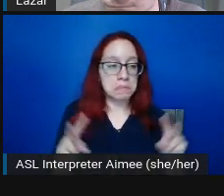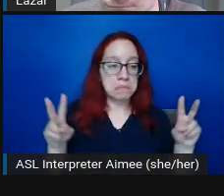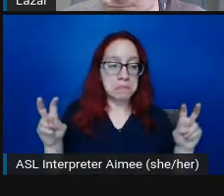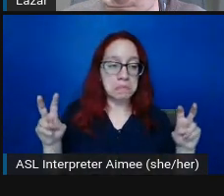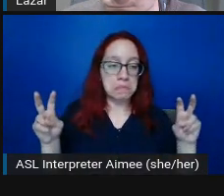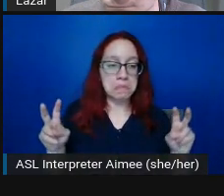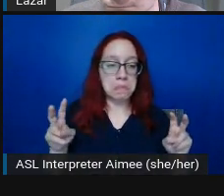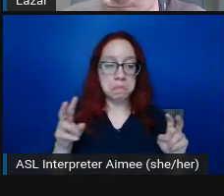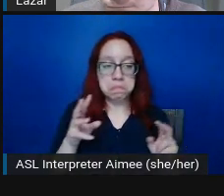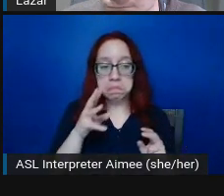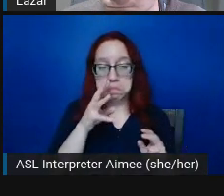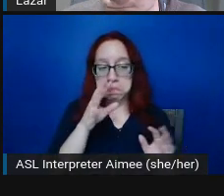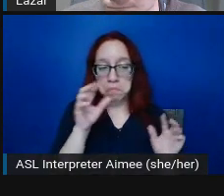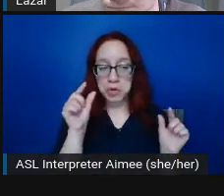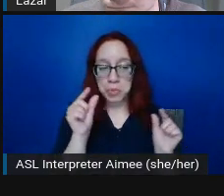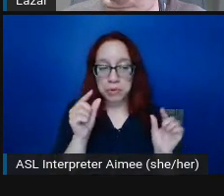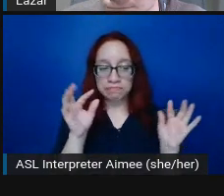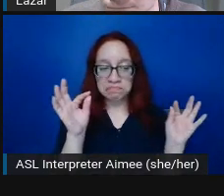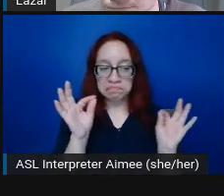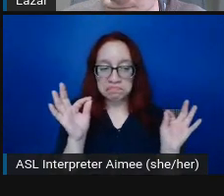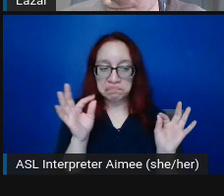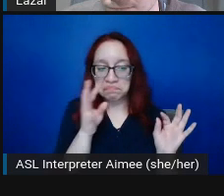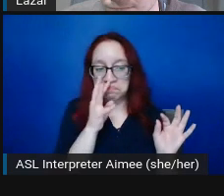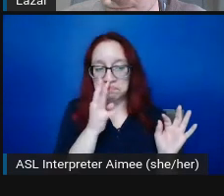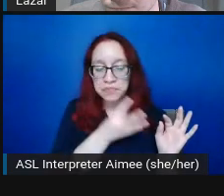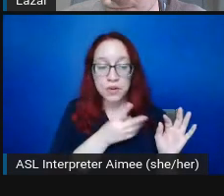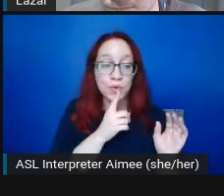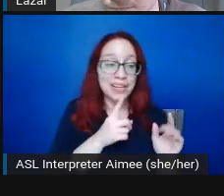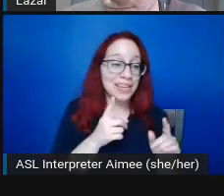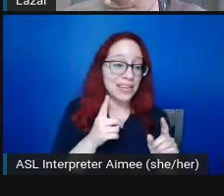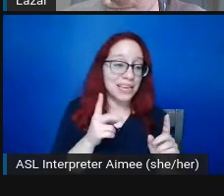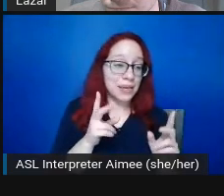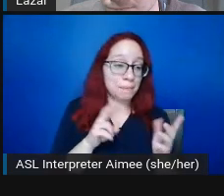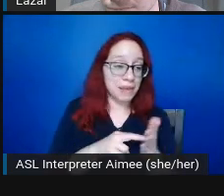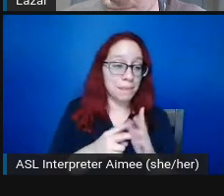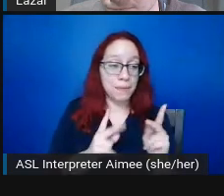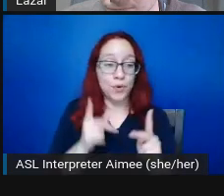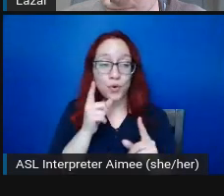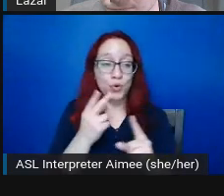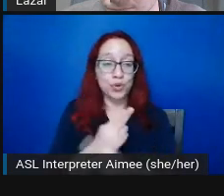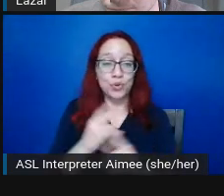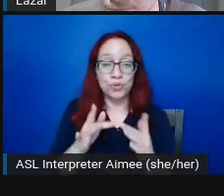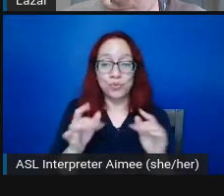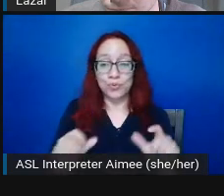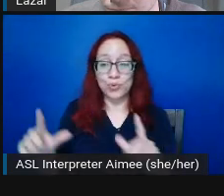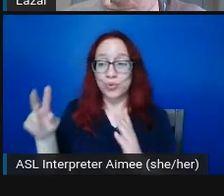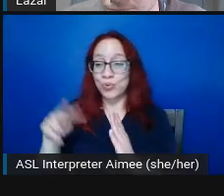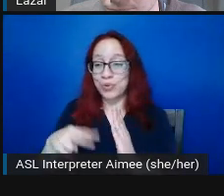basically denied any screen reader users from becoming a client of this bank.